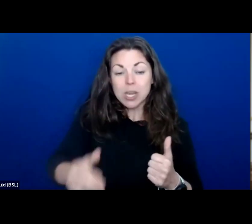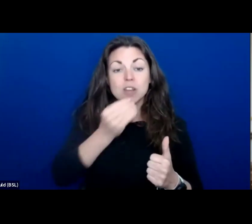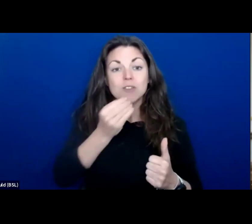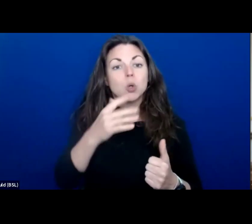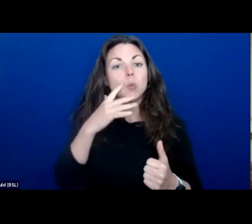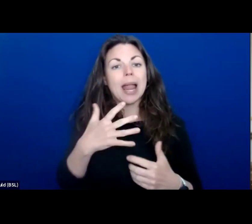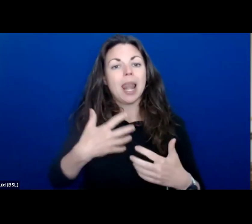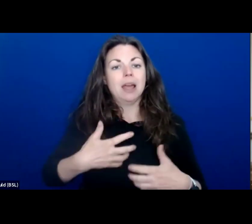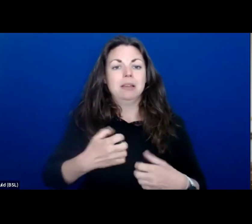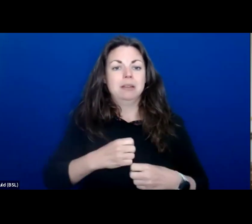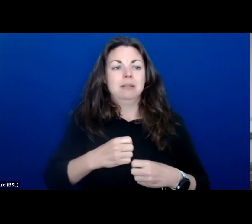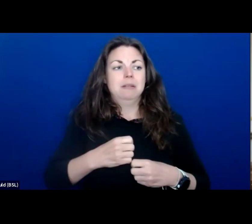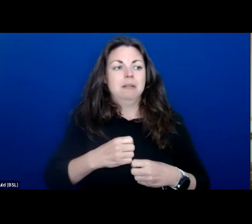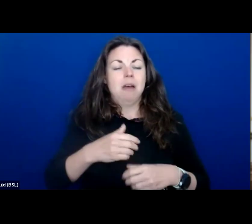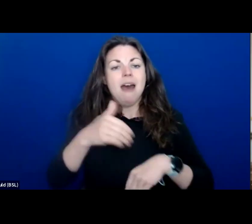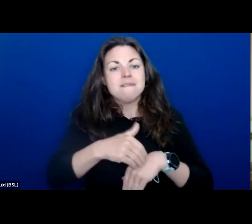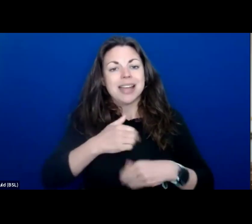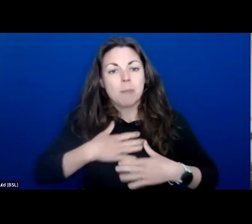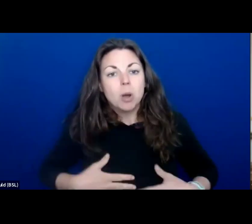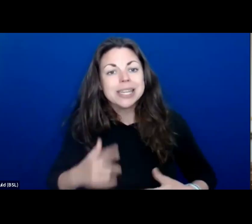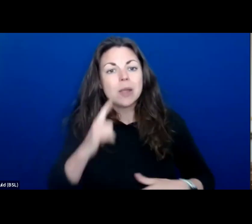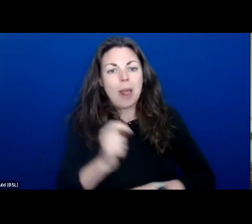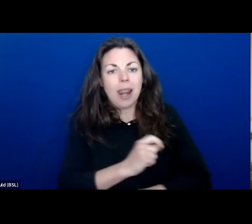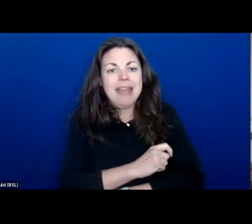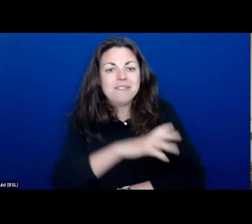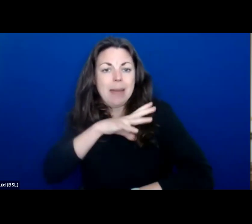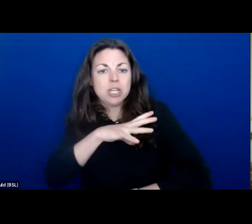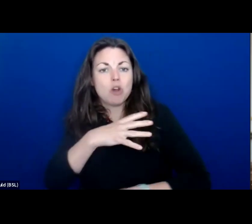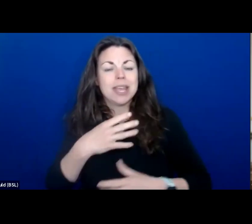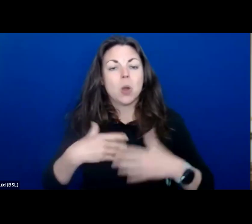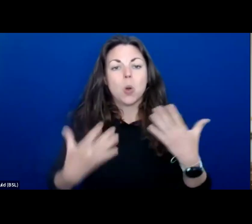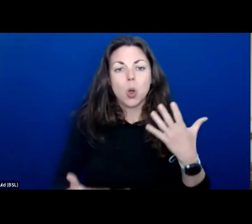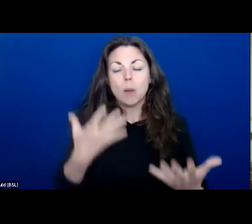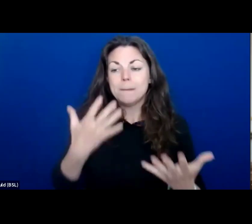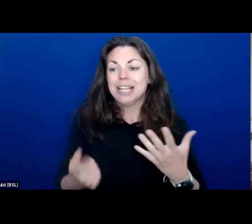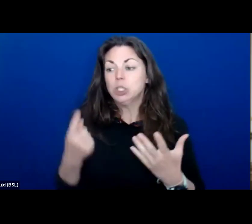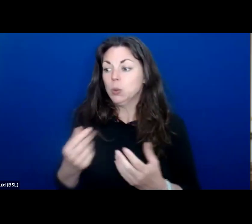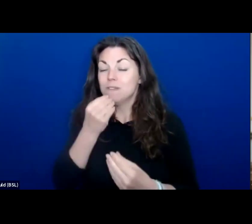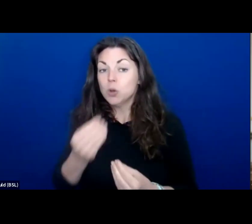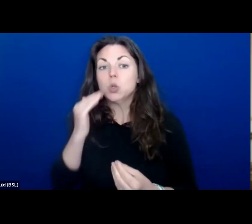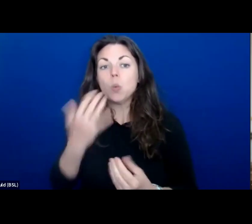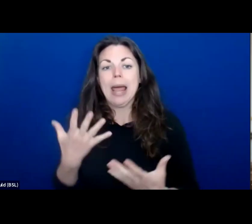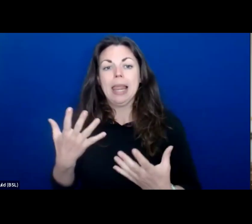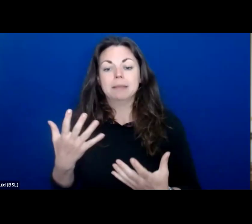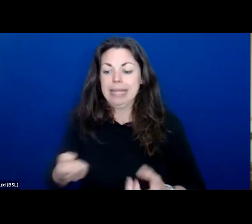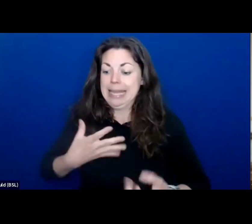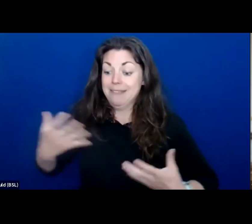so inflammatory foods, versus foods that are not going to give me energy and not weigh me down. So I eat a lot of protein,